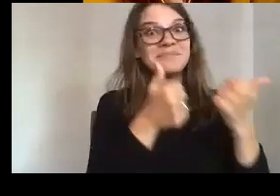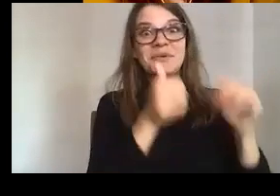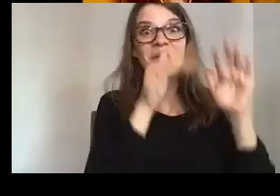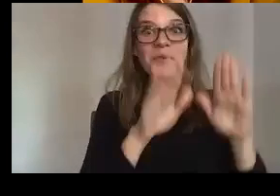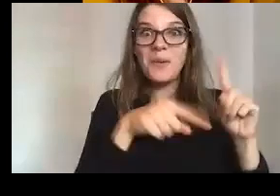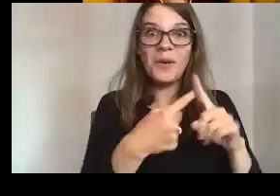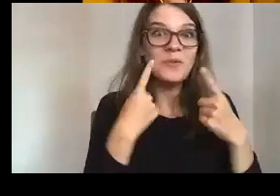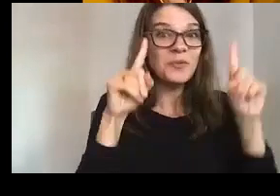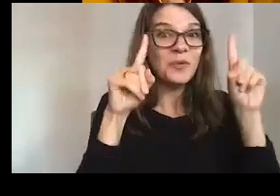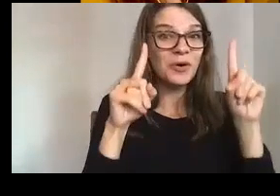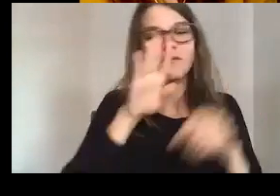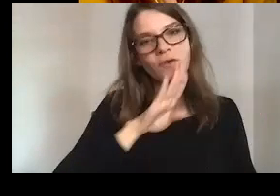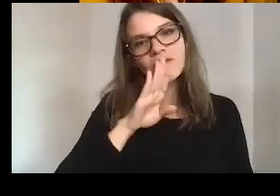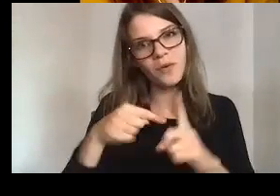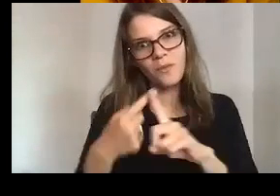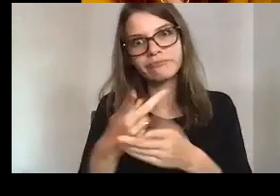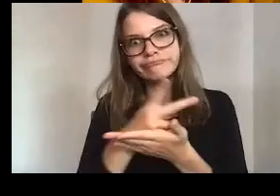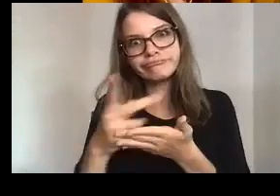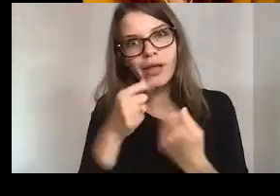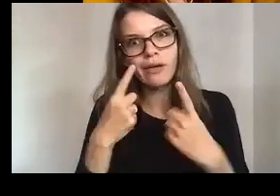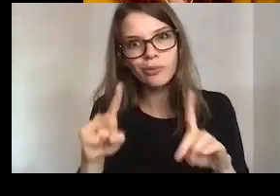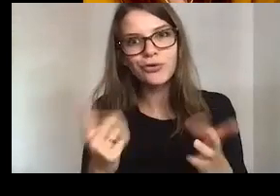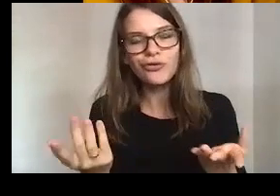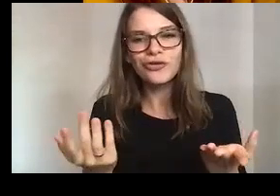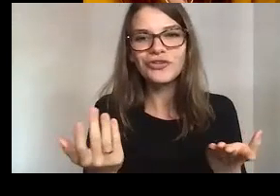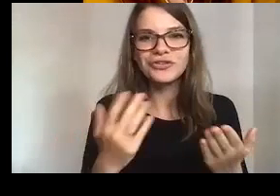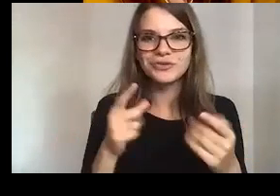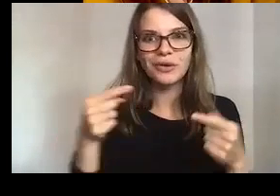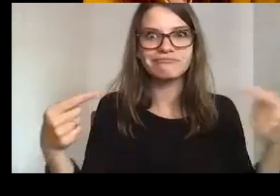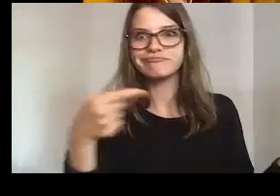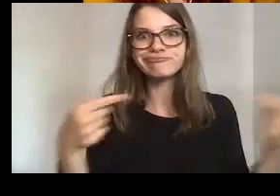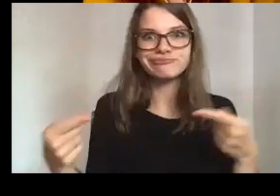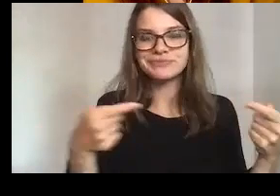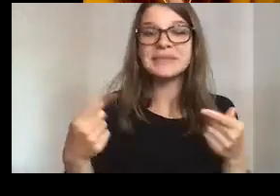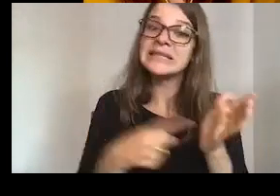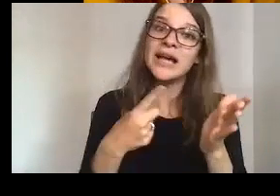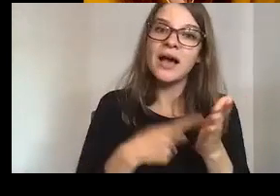when it doesn't so there are times where you know we may have to switch to a telephone call